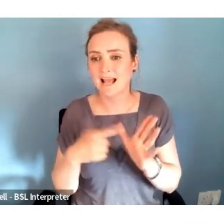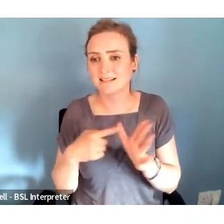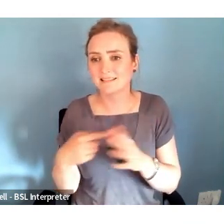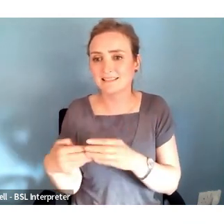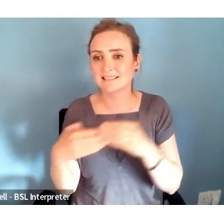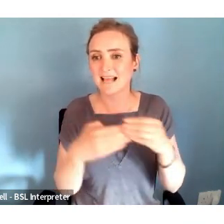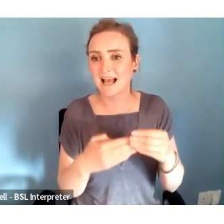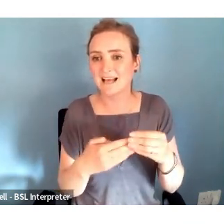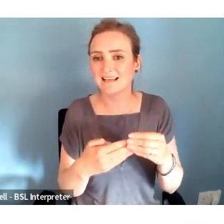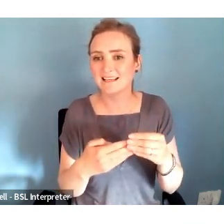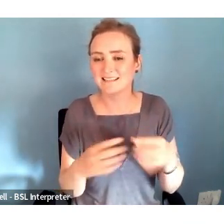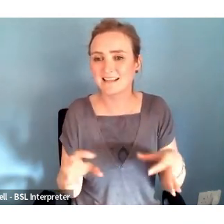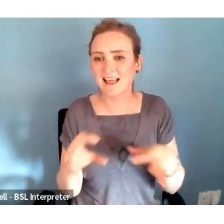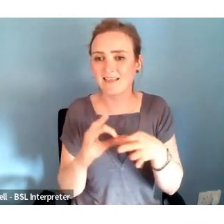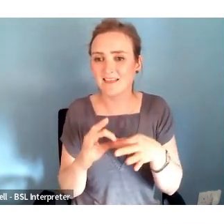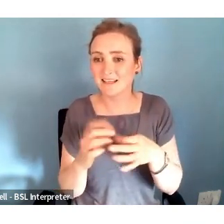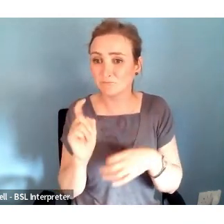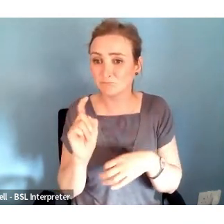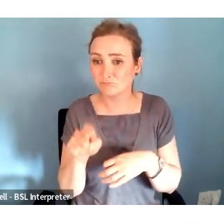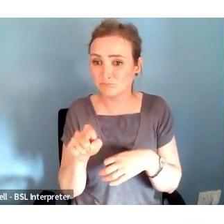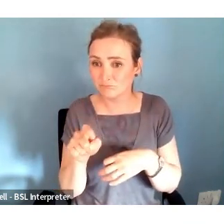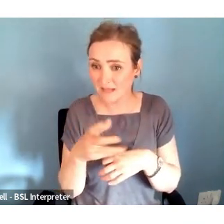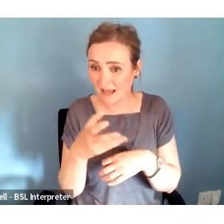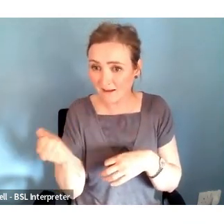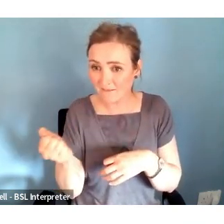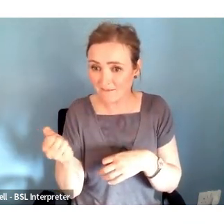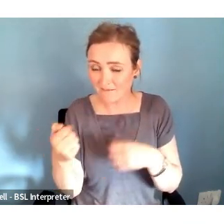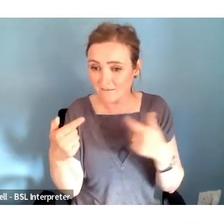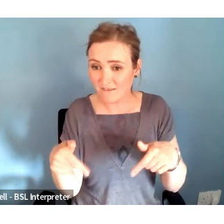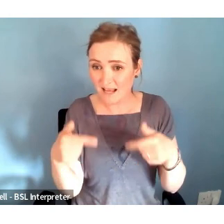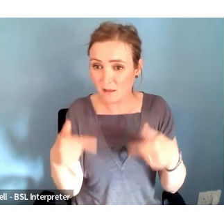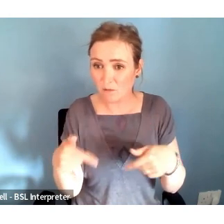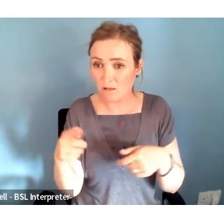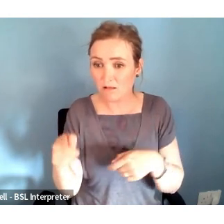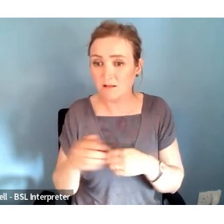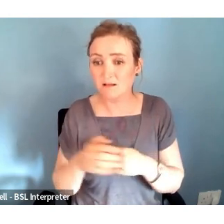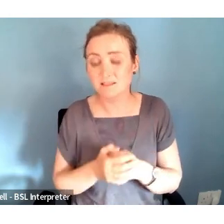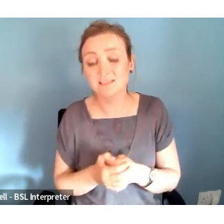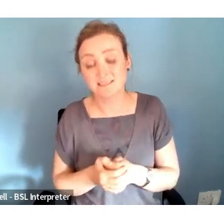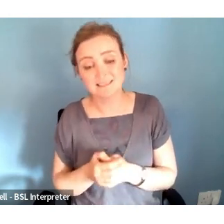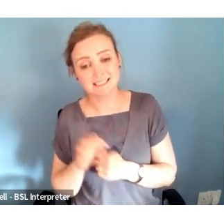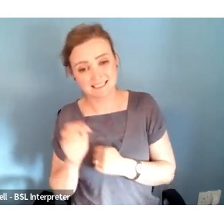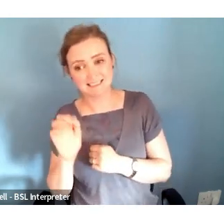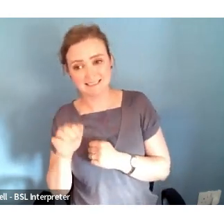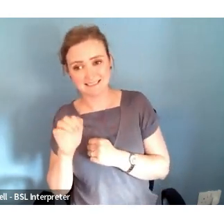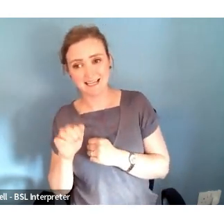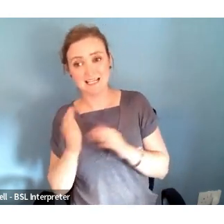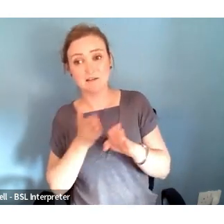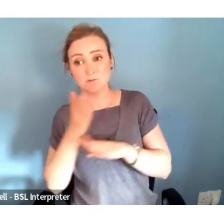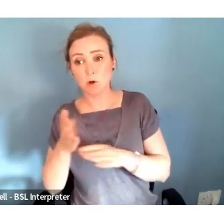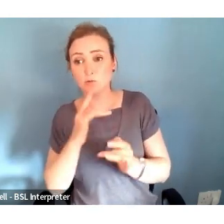It would be on your website I suspect, won it ? ALEX: Yeah, that's right. If you go to our web site and look